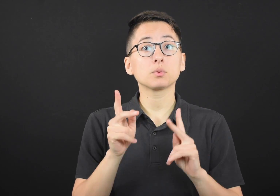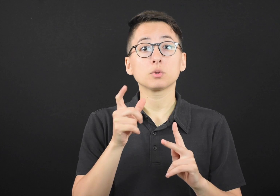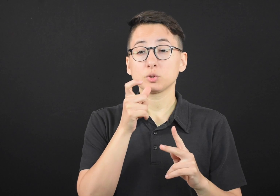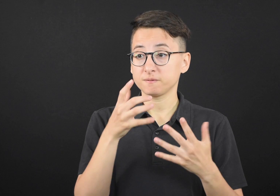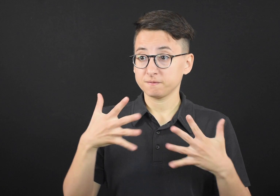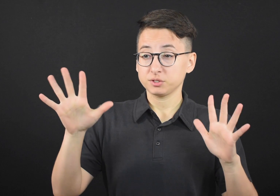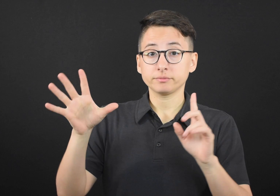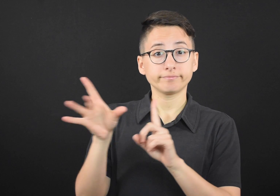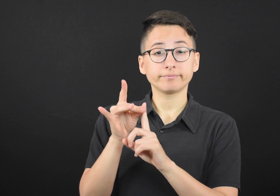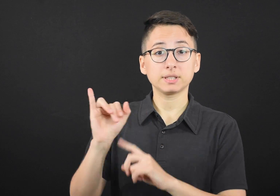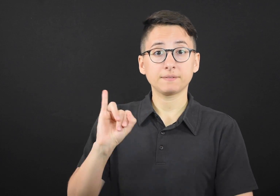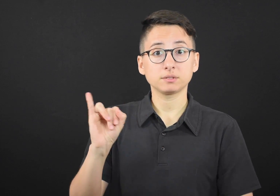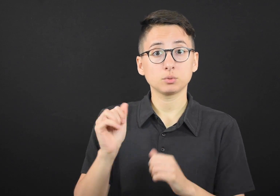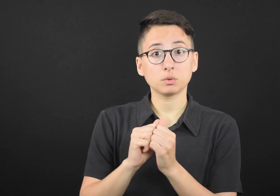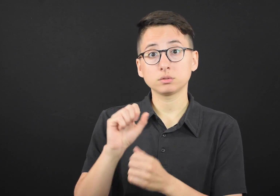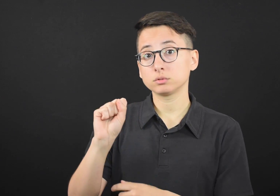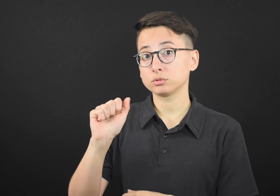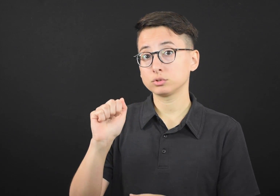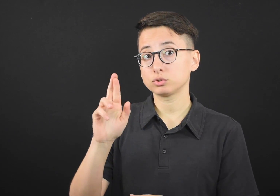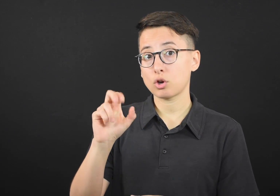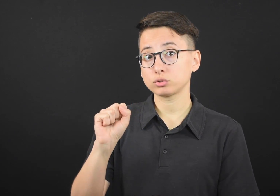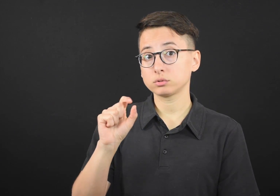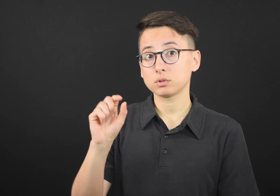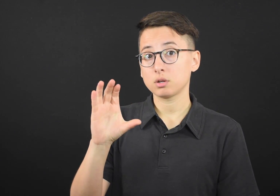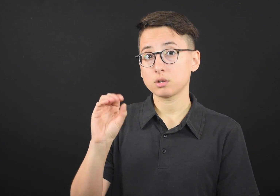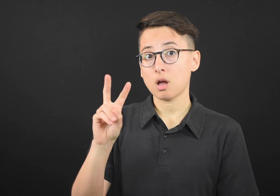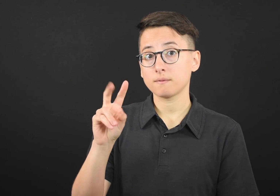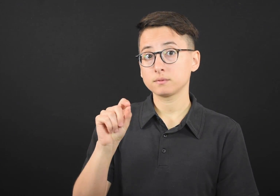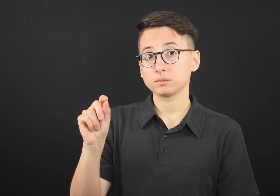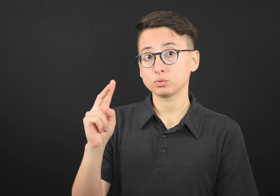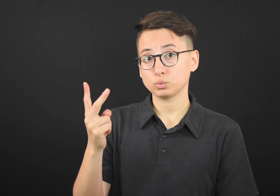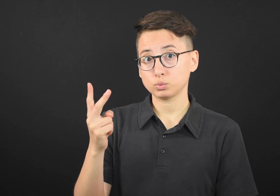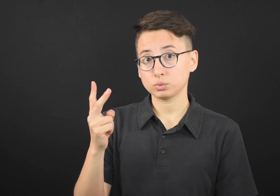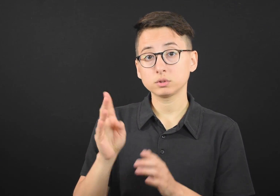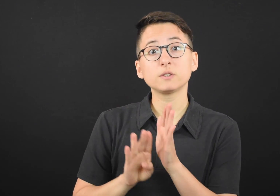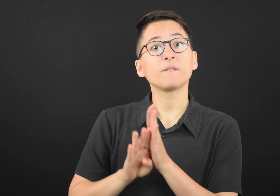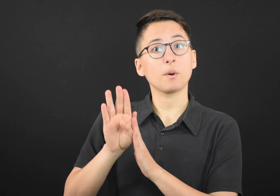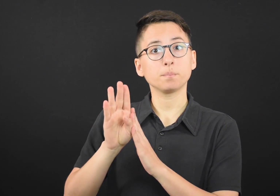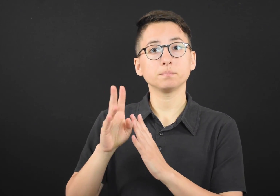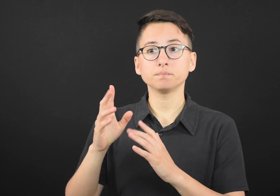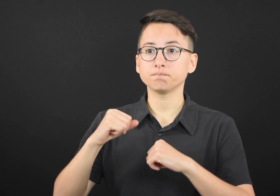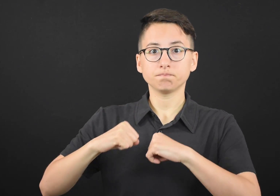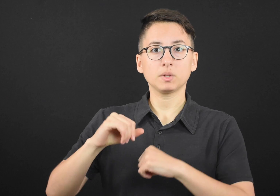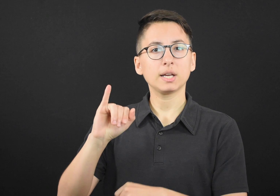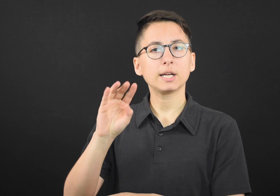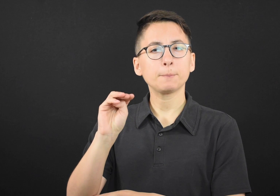infected with SARS-CoV-2 develop immunity for several months after